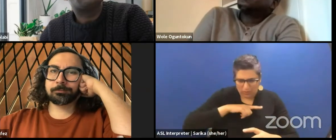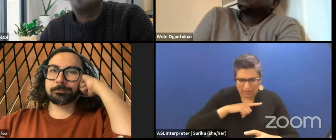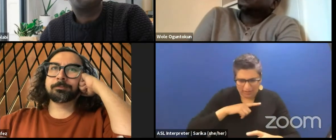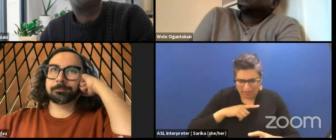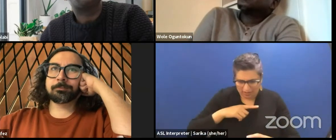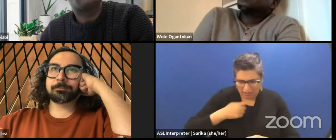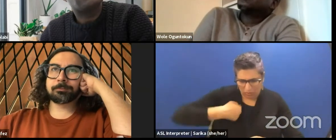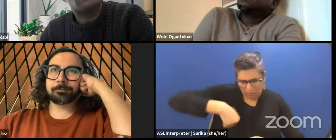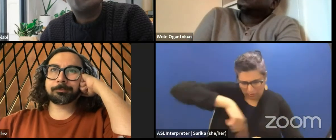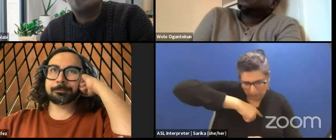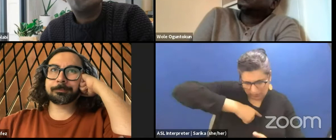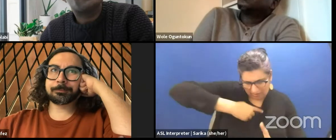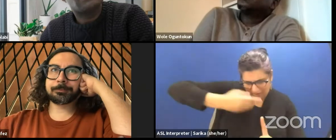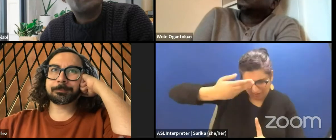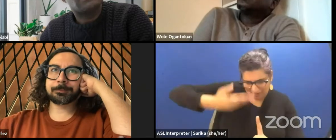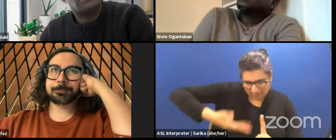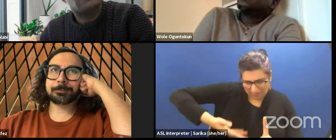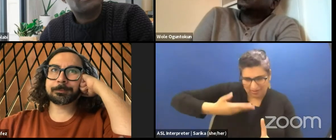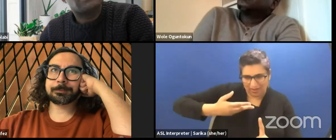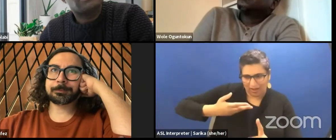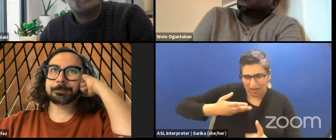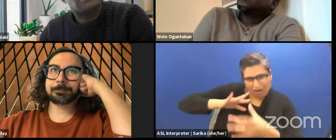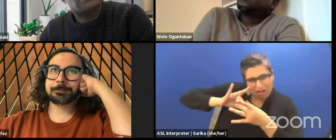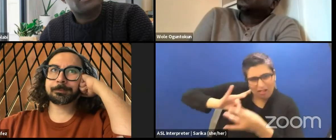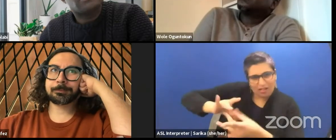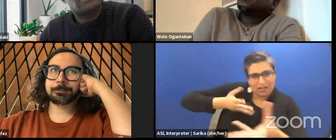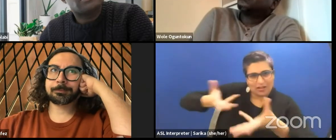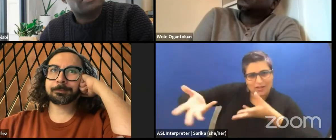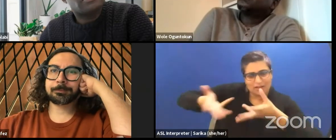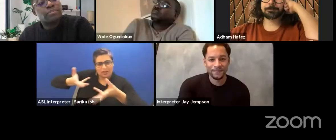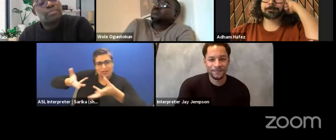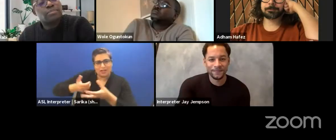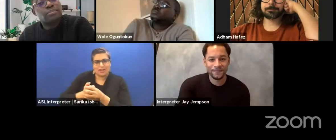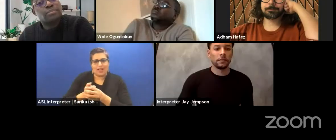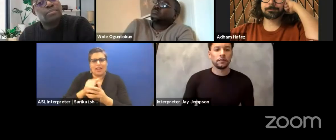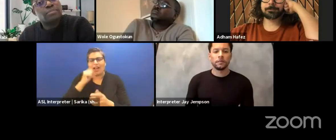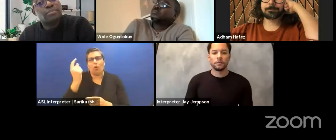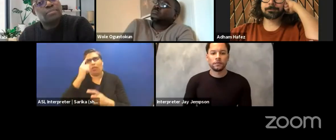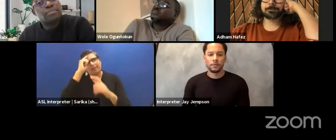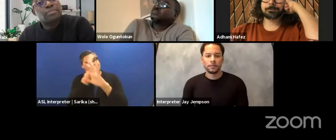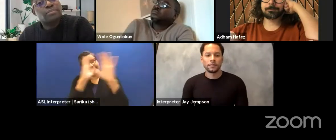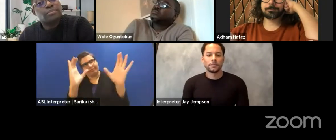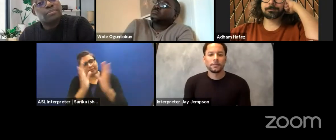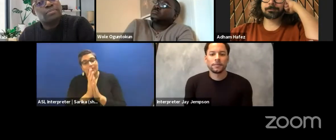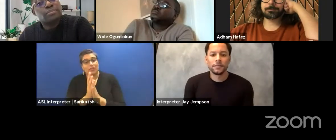and probably not just work based on imagination. So in terms of curating,